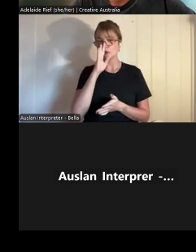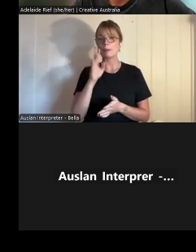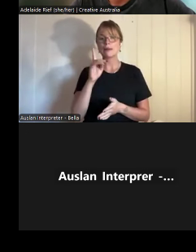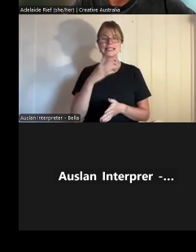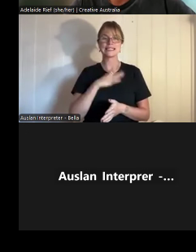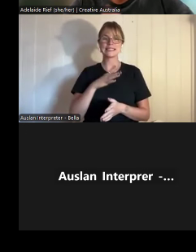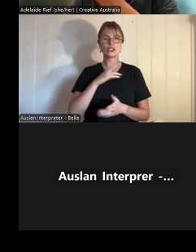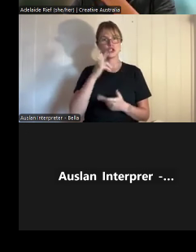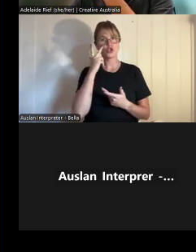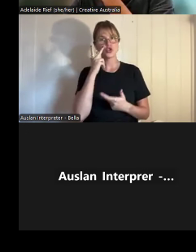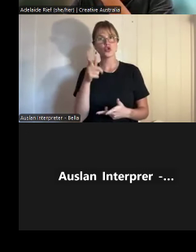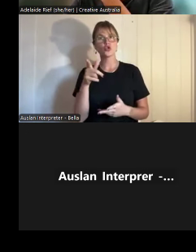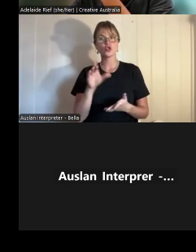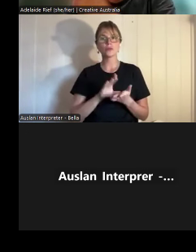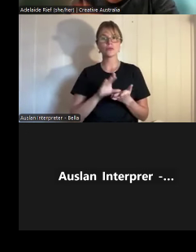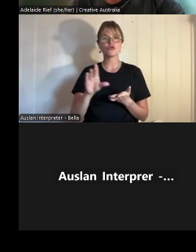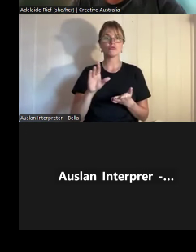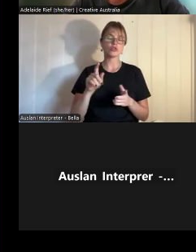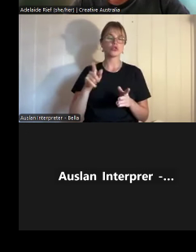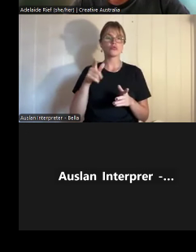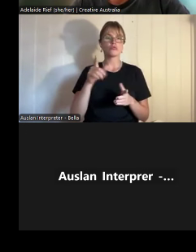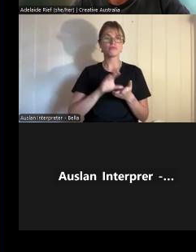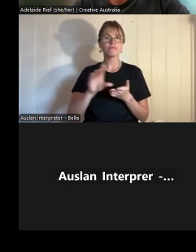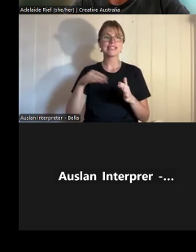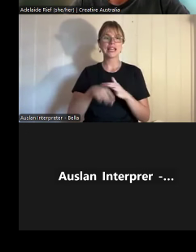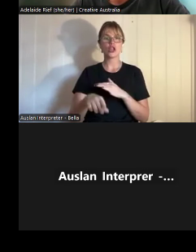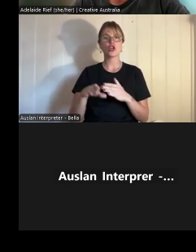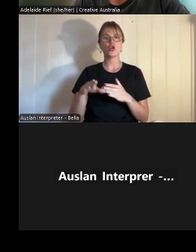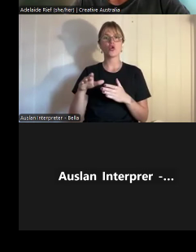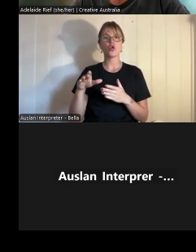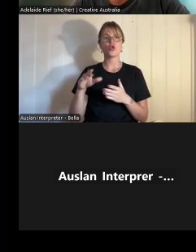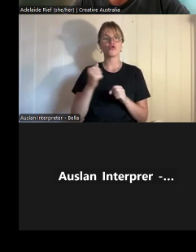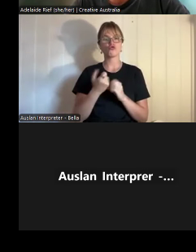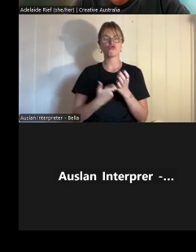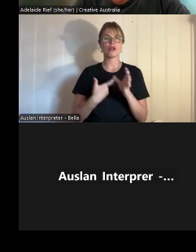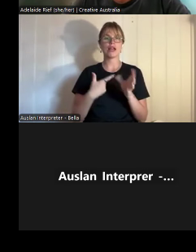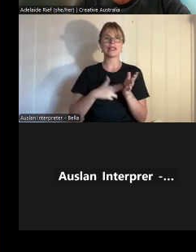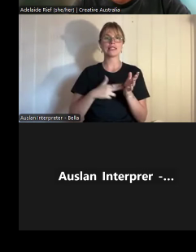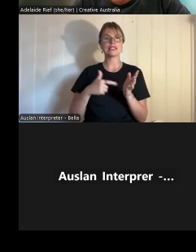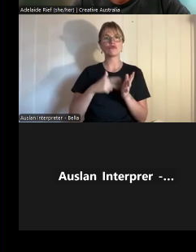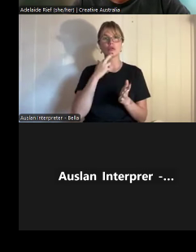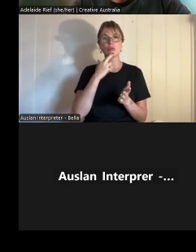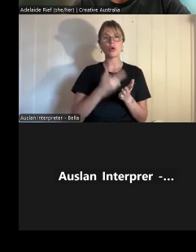contribution in your grant report once you have spent the money. Again, if you're not sure about